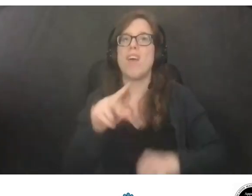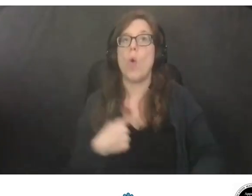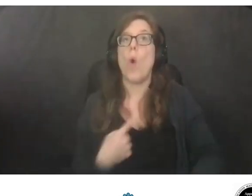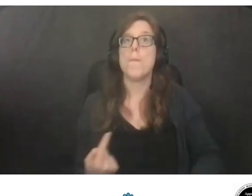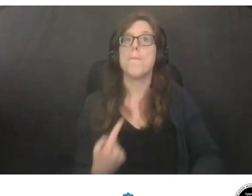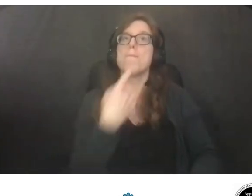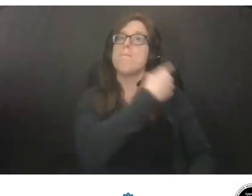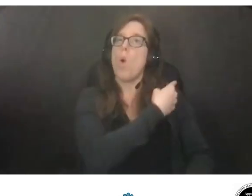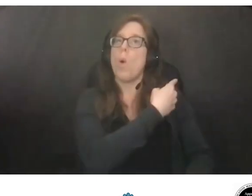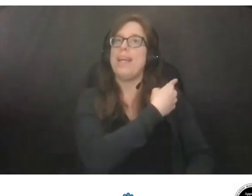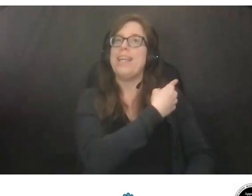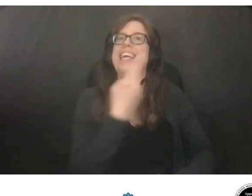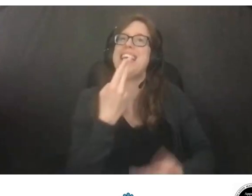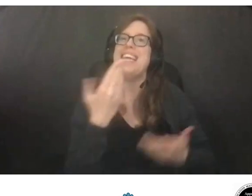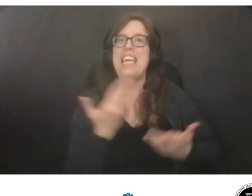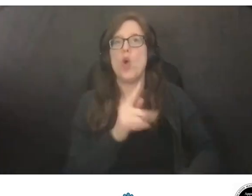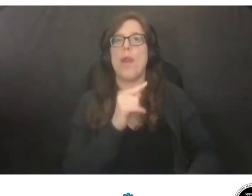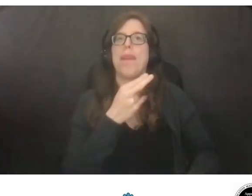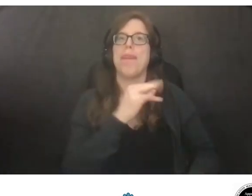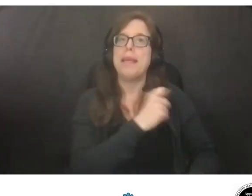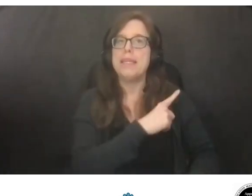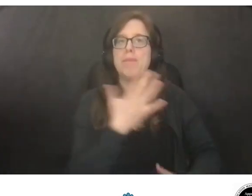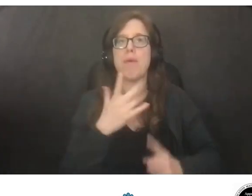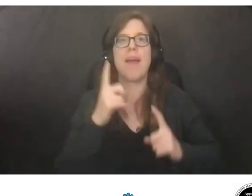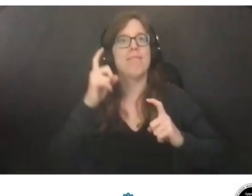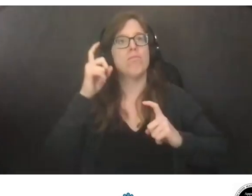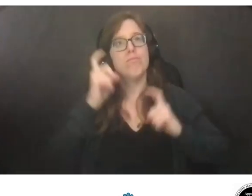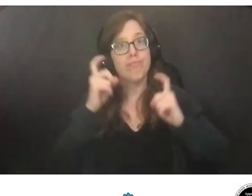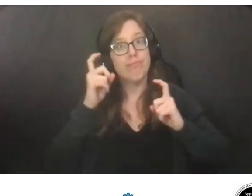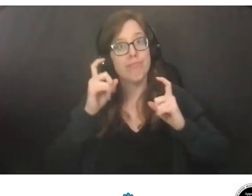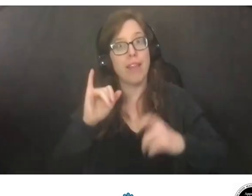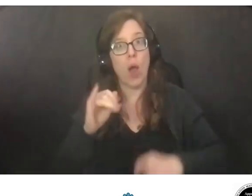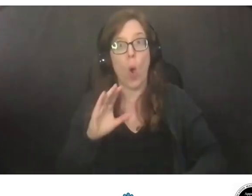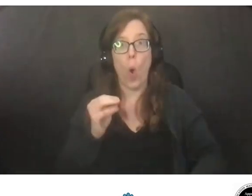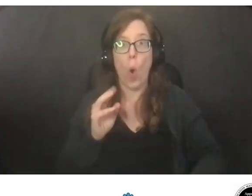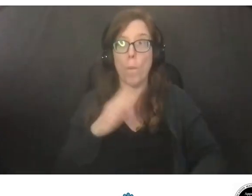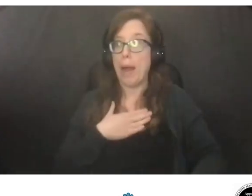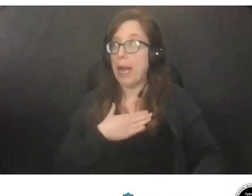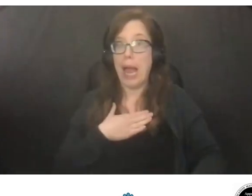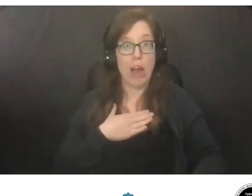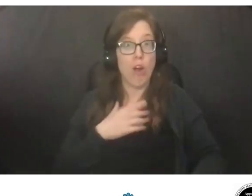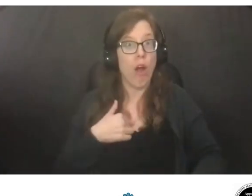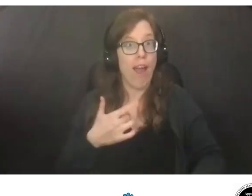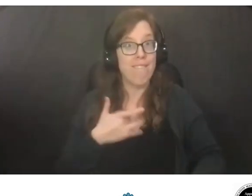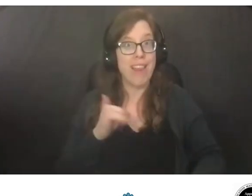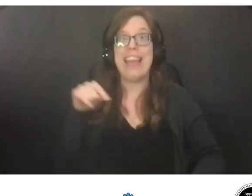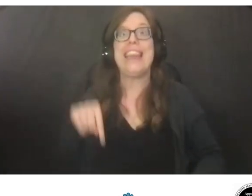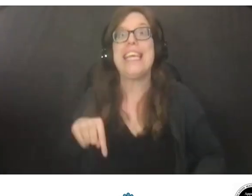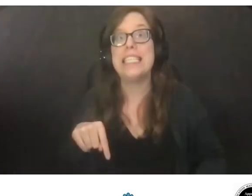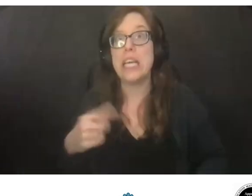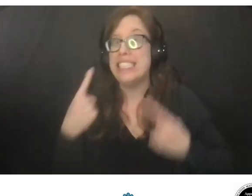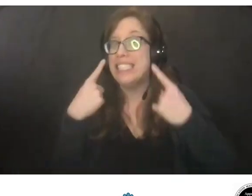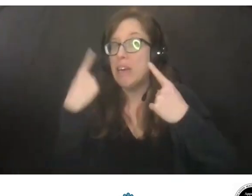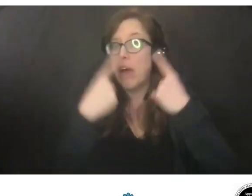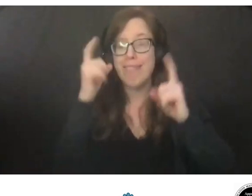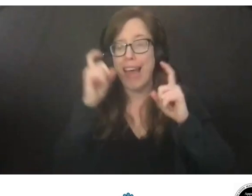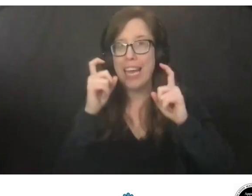we point to them. Or we may make a facial expression and say, like, "Oh, my gosh, yeah, I felt like this," and make a face.